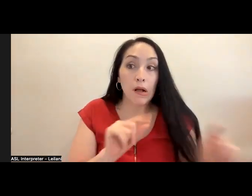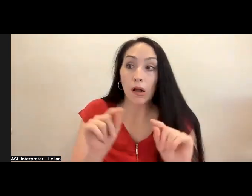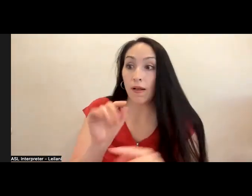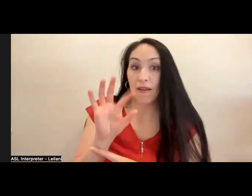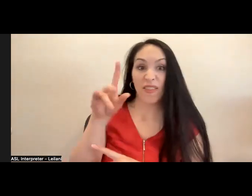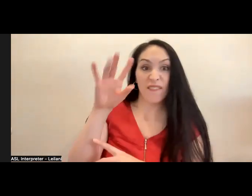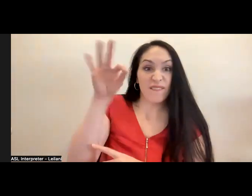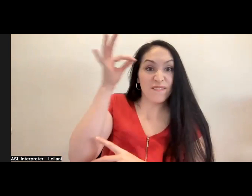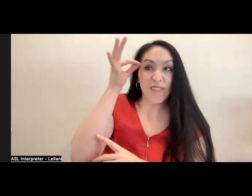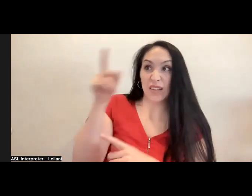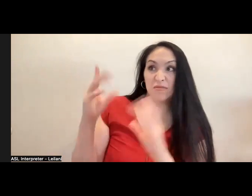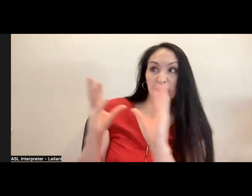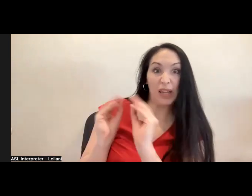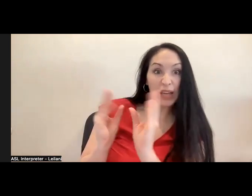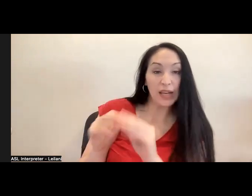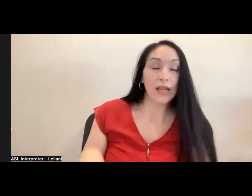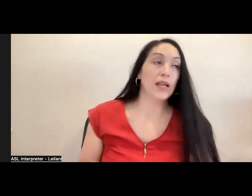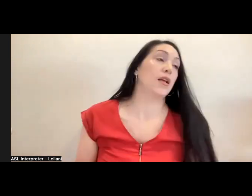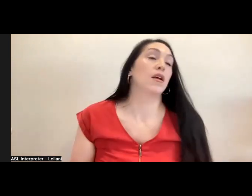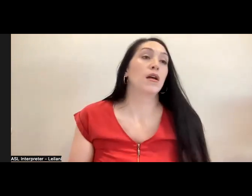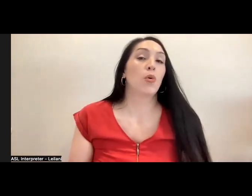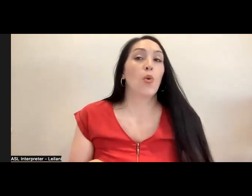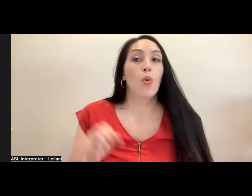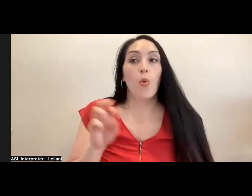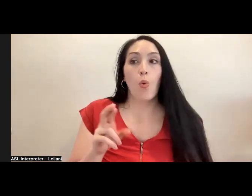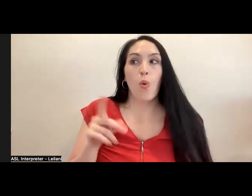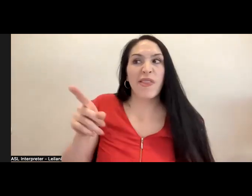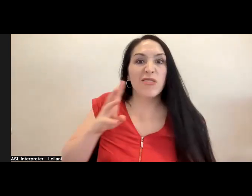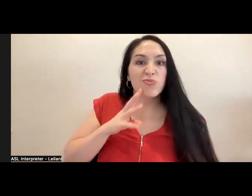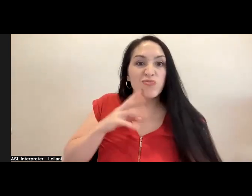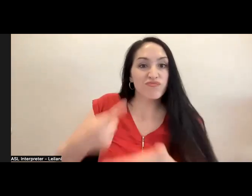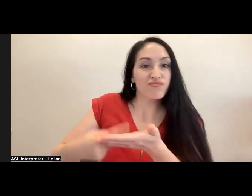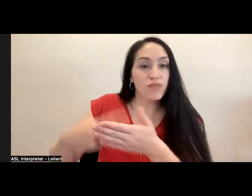11:48:06 That that rate is what determines the FBI C amount.